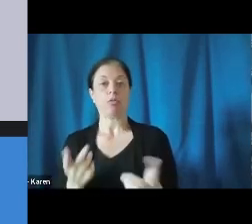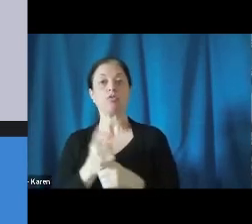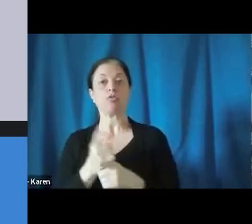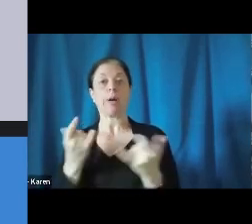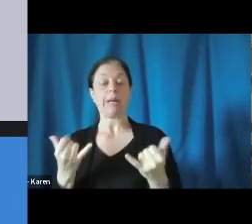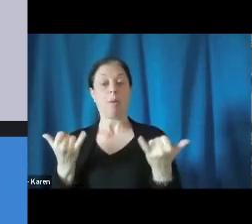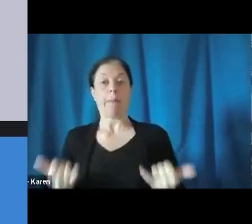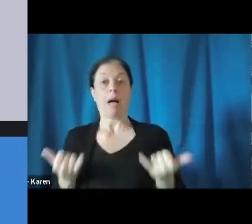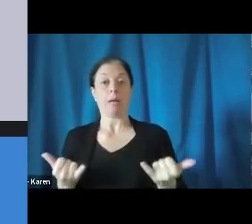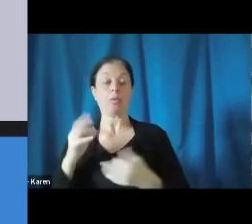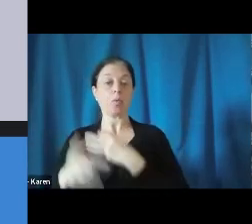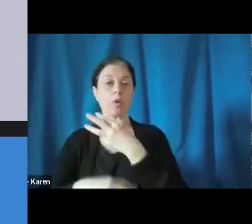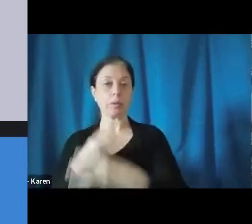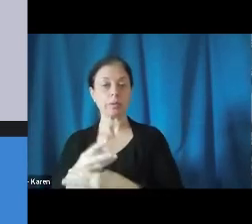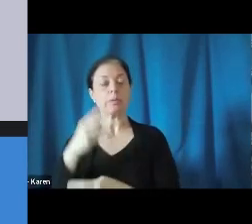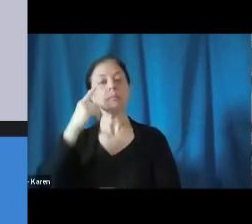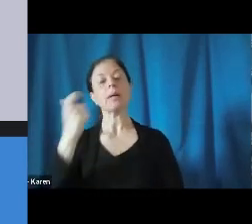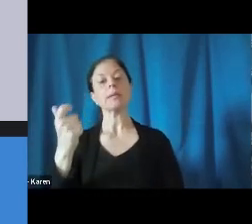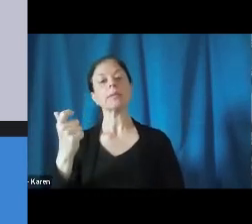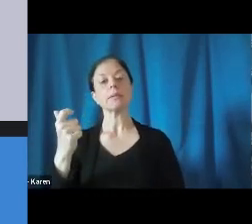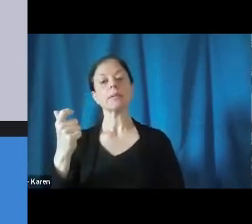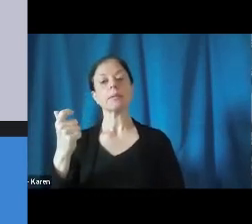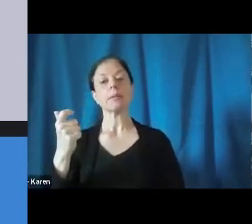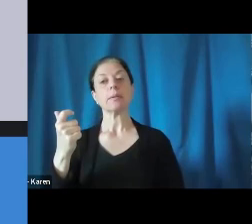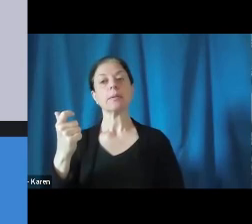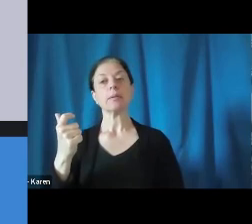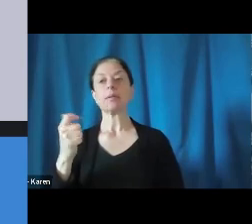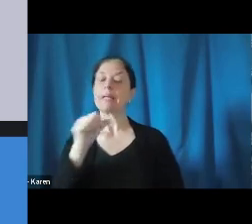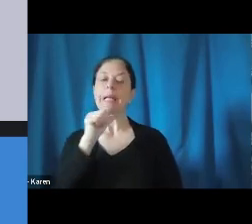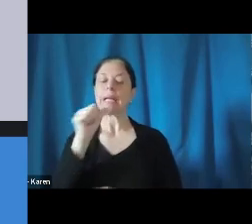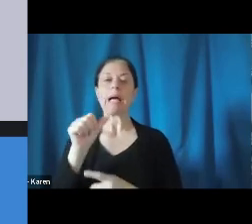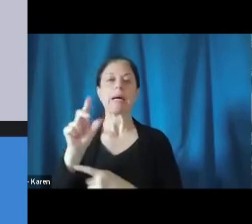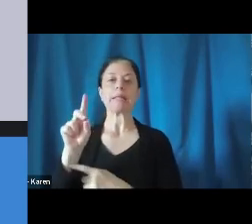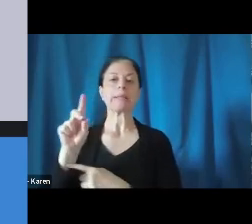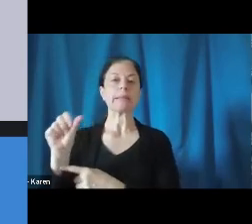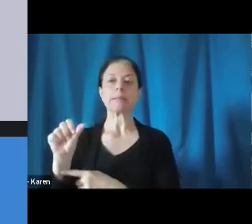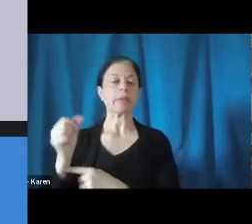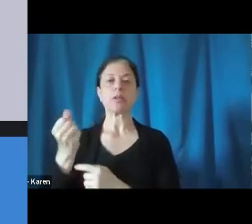like, how are we here? Particularly